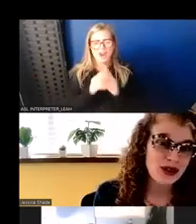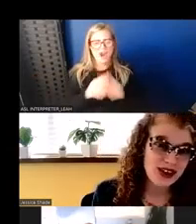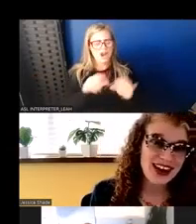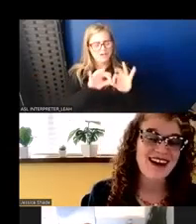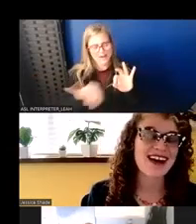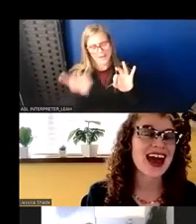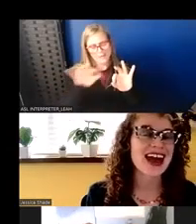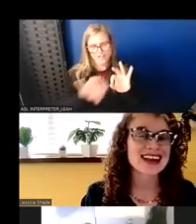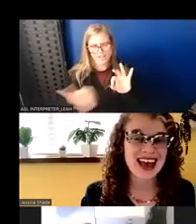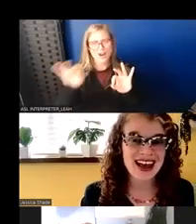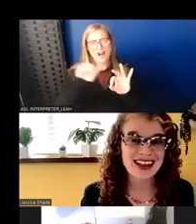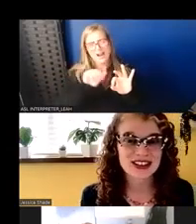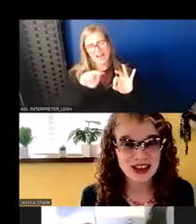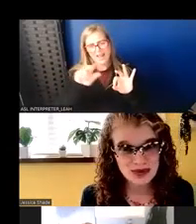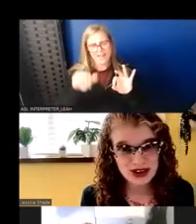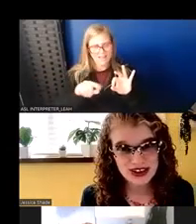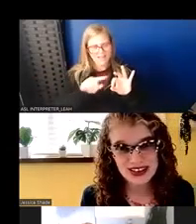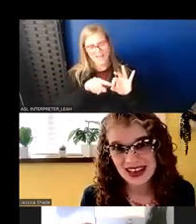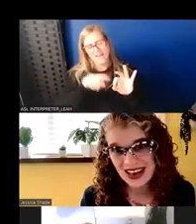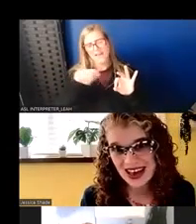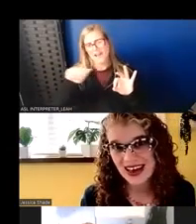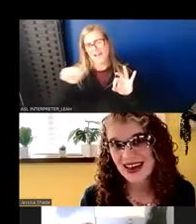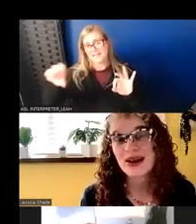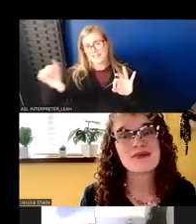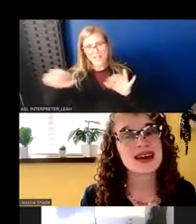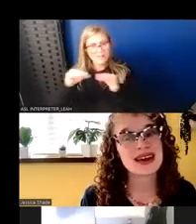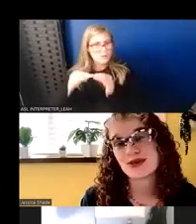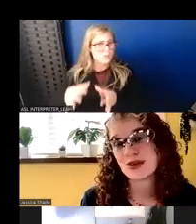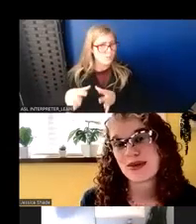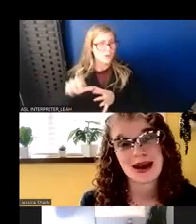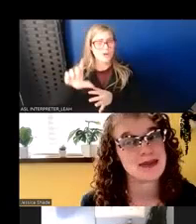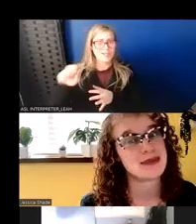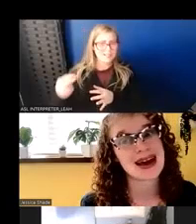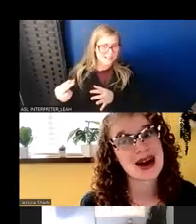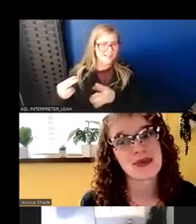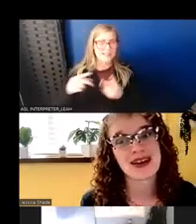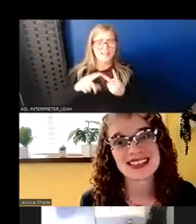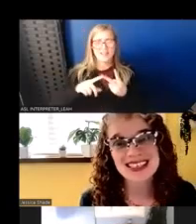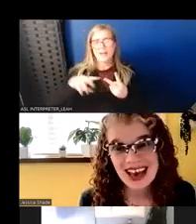Marie, our ASL interpreter Leah Megan, who is my backup on Tech